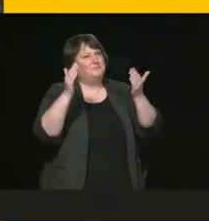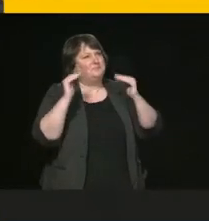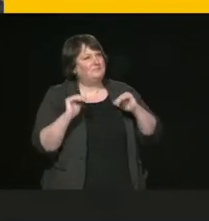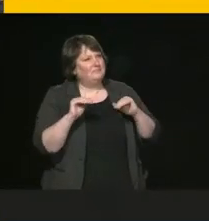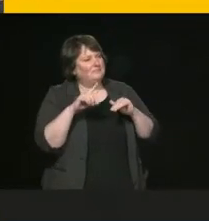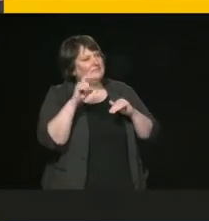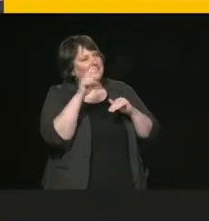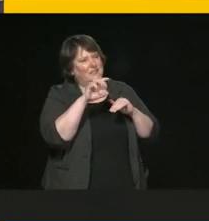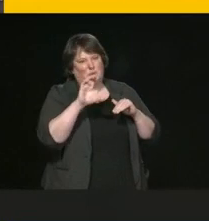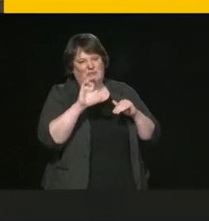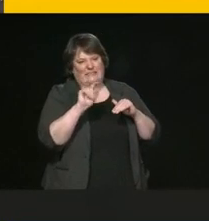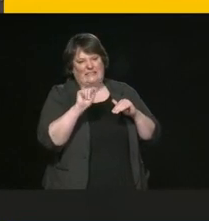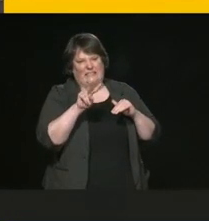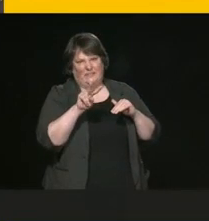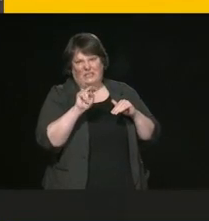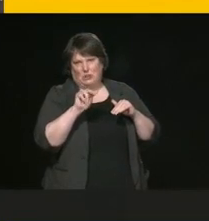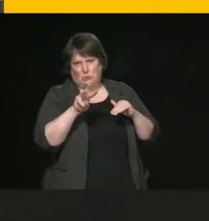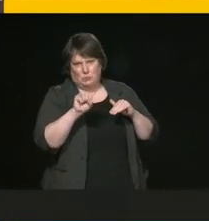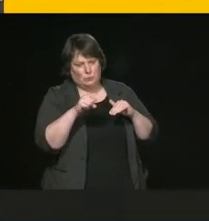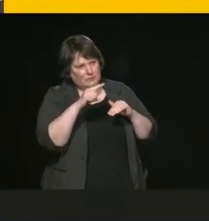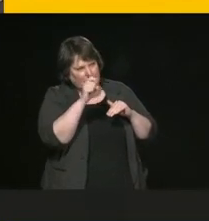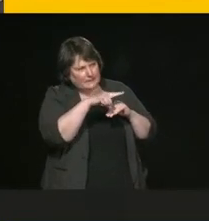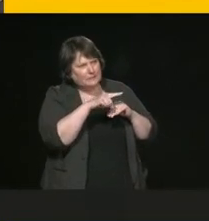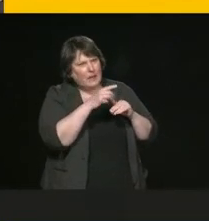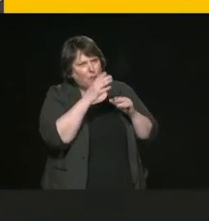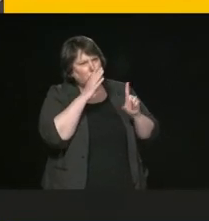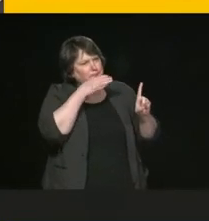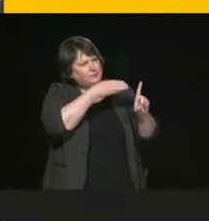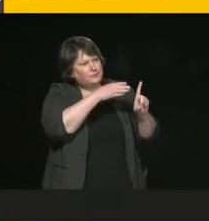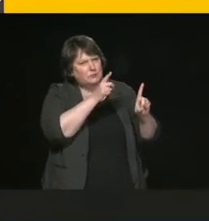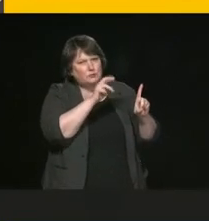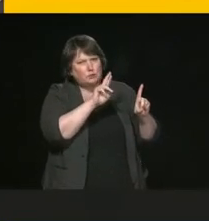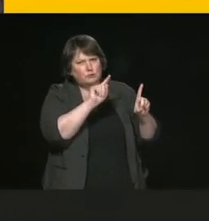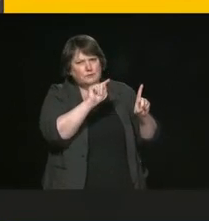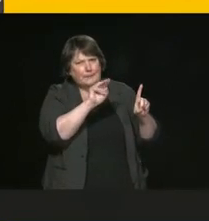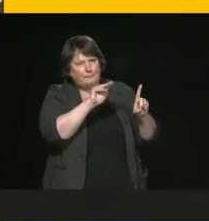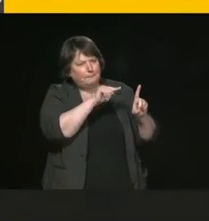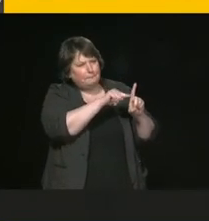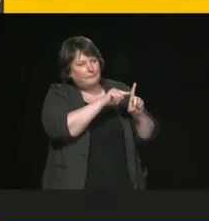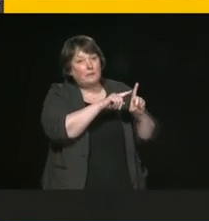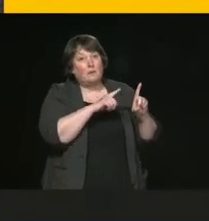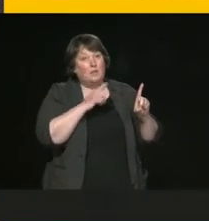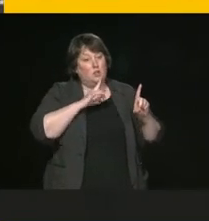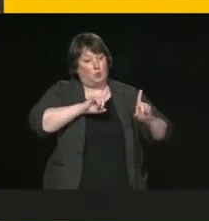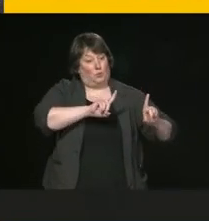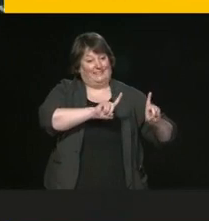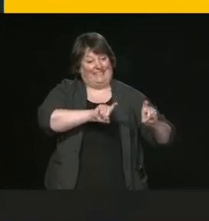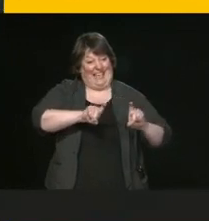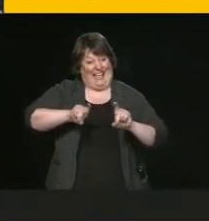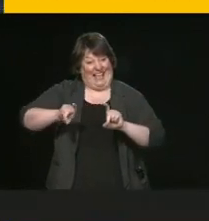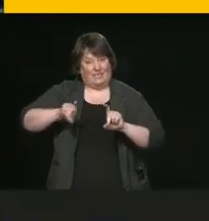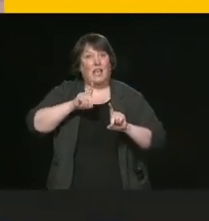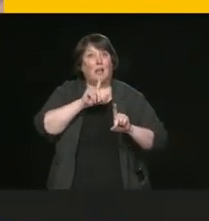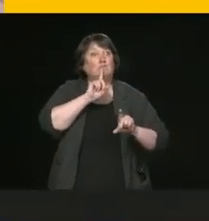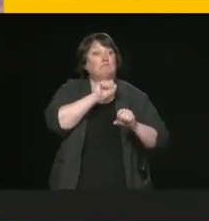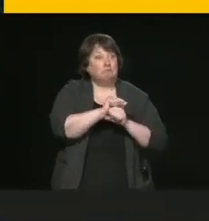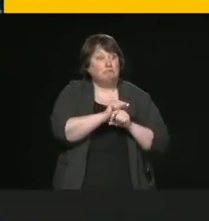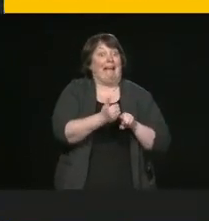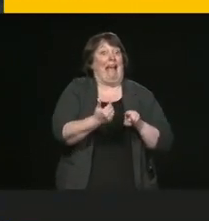HI, IT'S ANNIE BERGERON